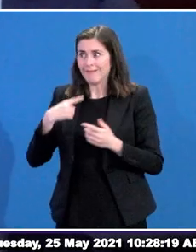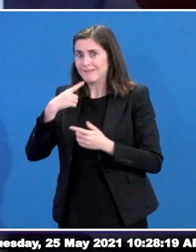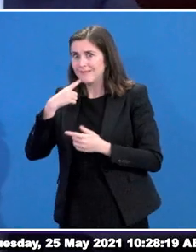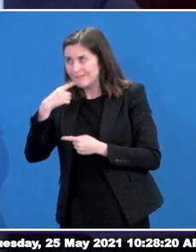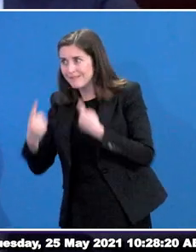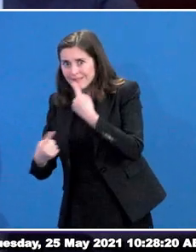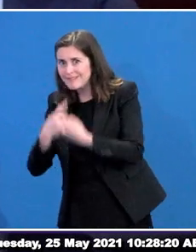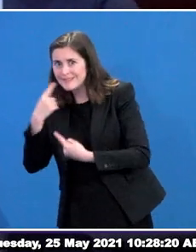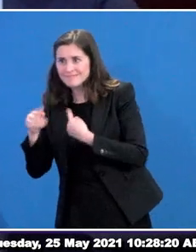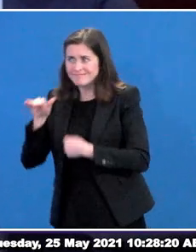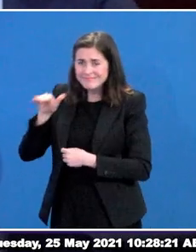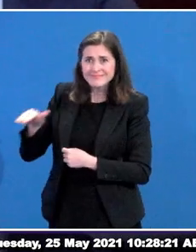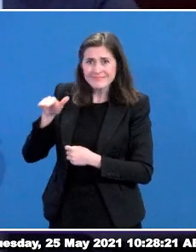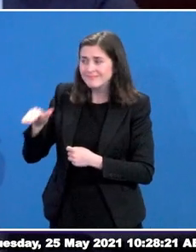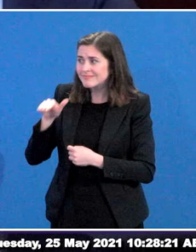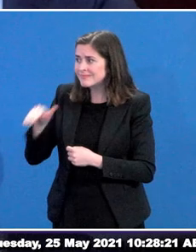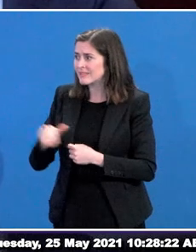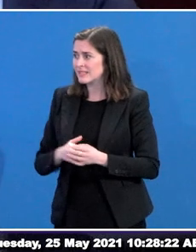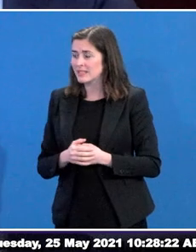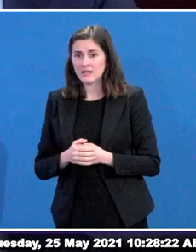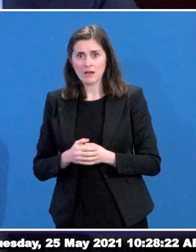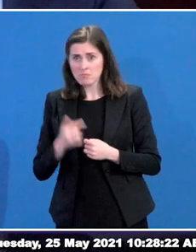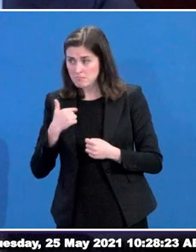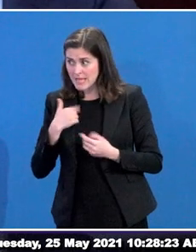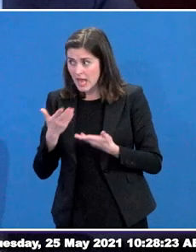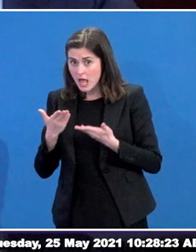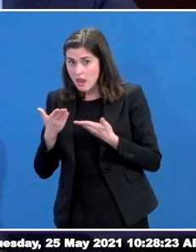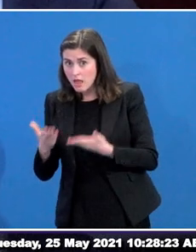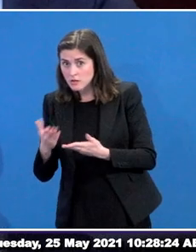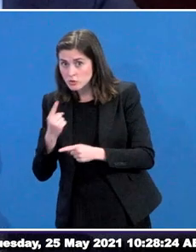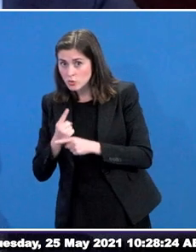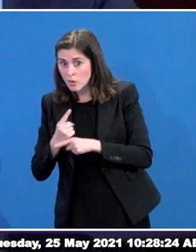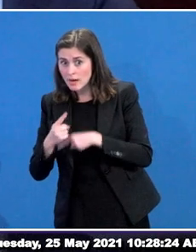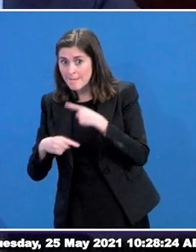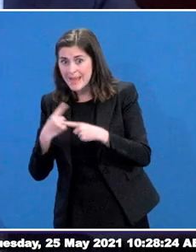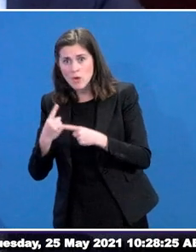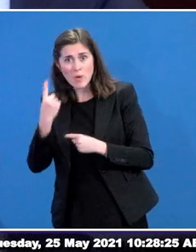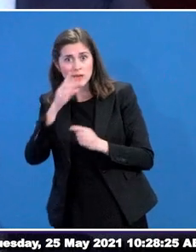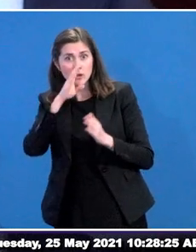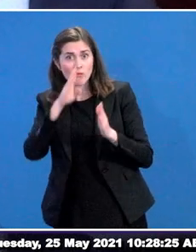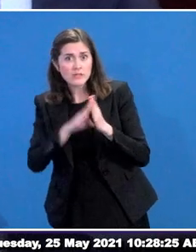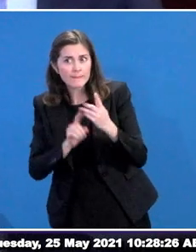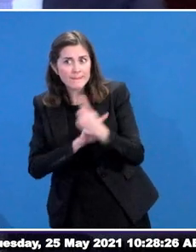well, unless the solicitor has given me the nod, if I can speak about what was discussed in that confidential meeting I was forced to...